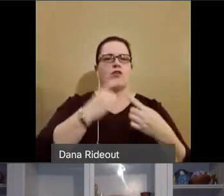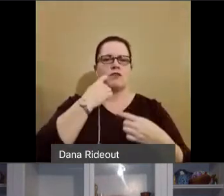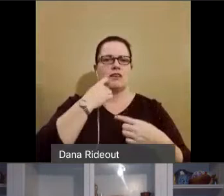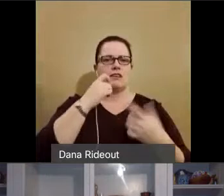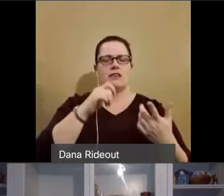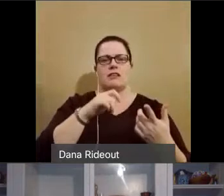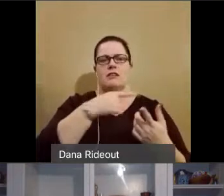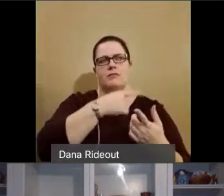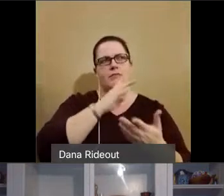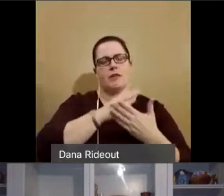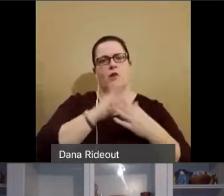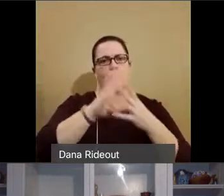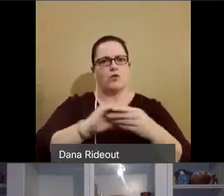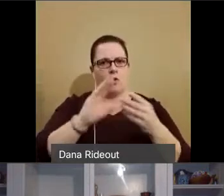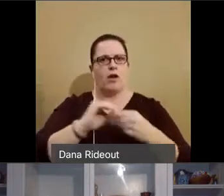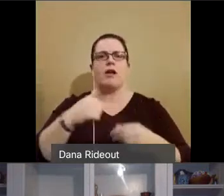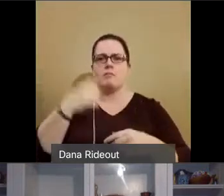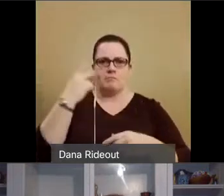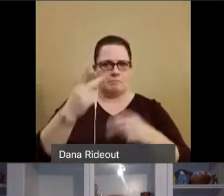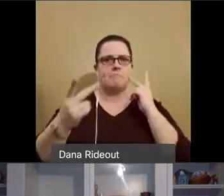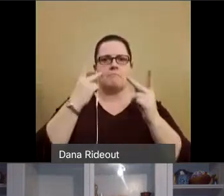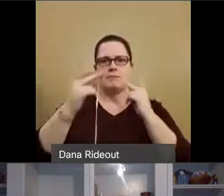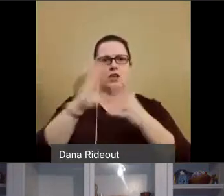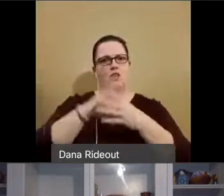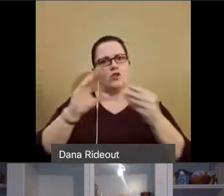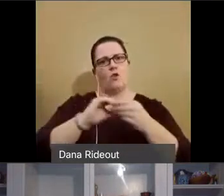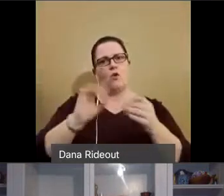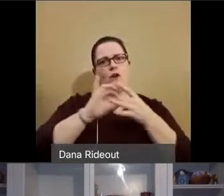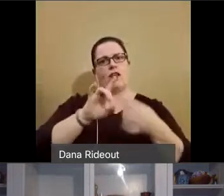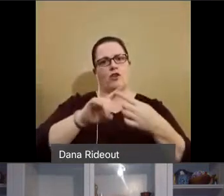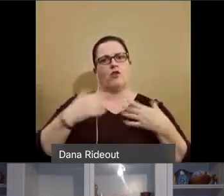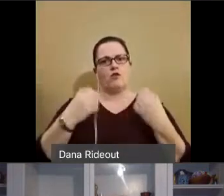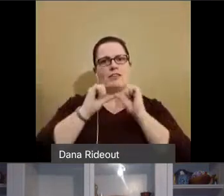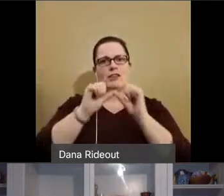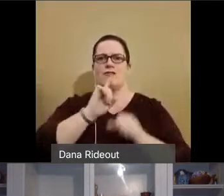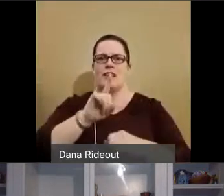I see stories of resilience as really causal stories. Am I doing okay for term? Sorry?